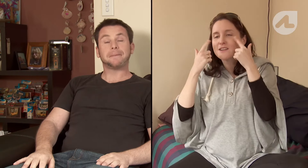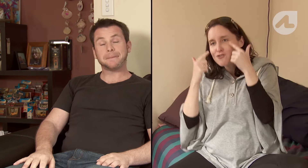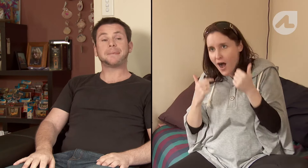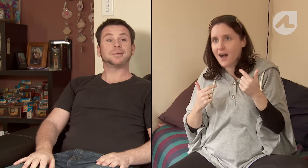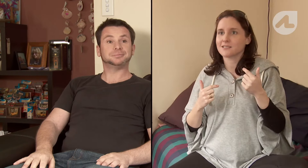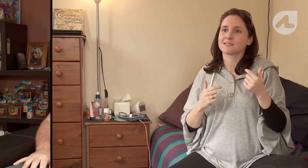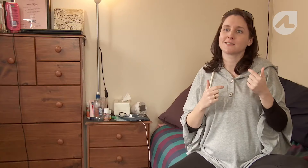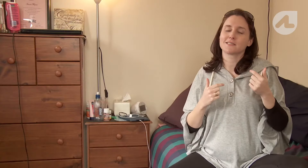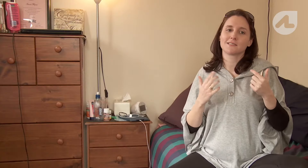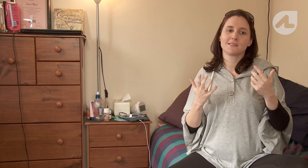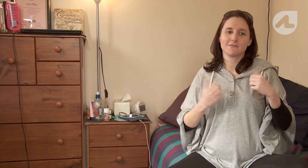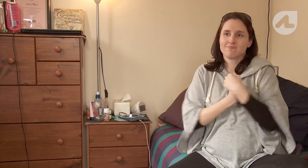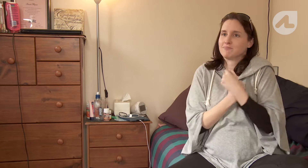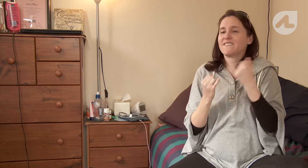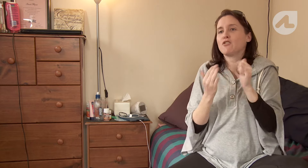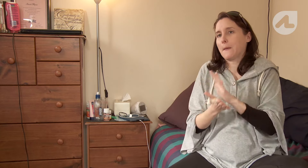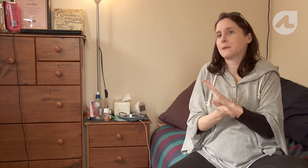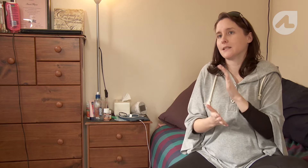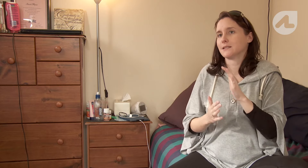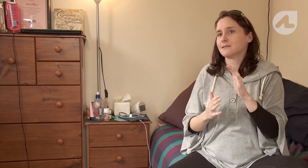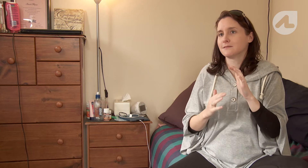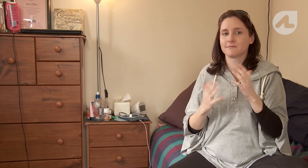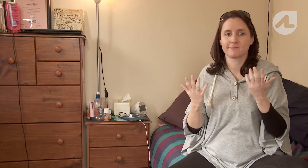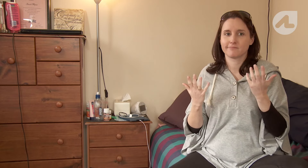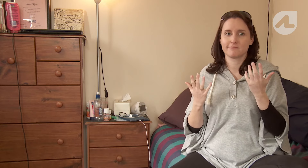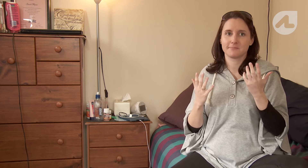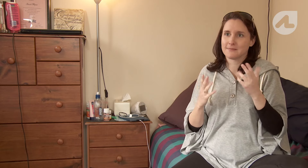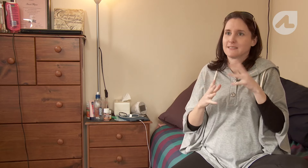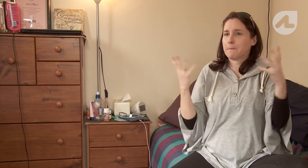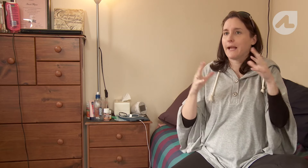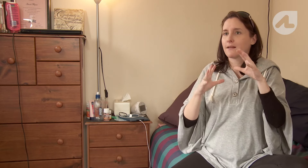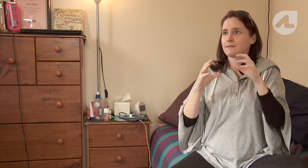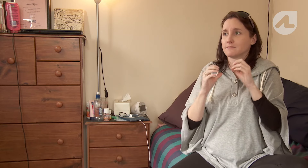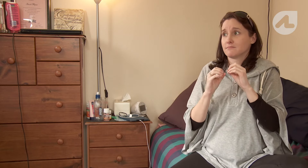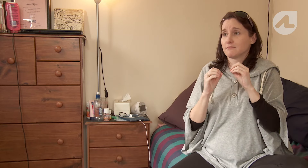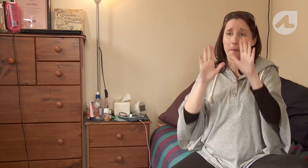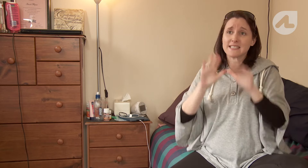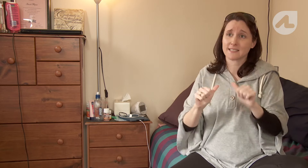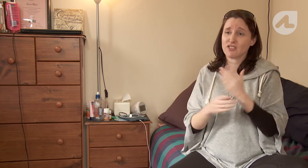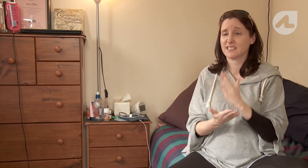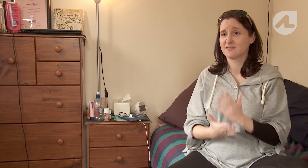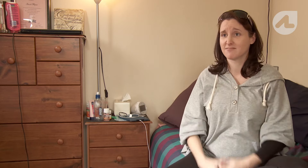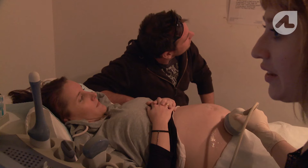Both of us were really tearful, we hugged and we were very happy. You know, it was a huge blessing.